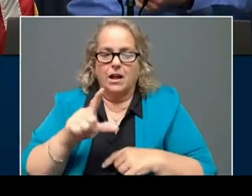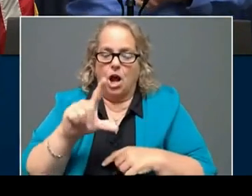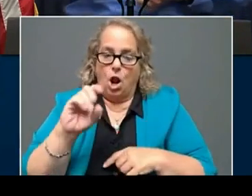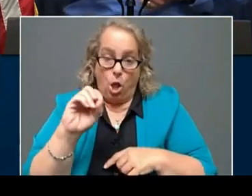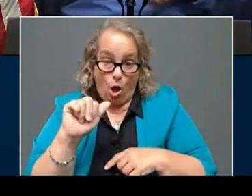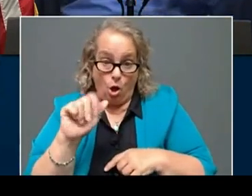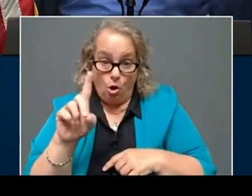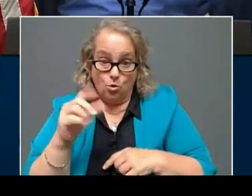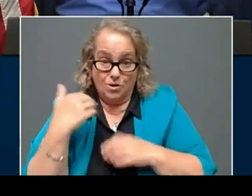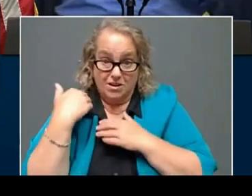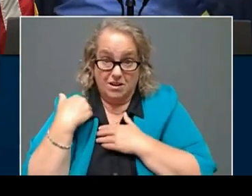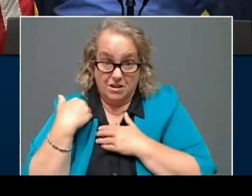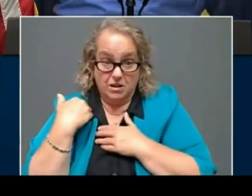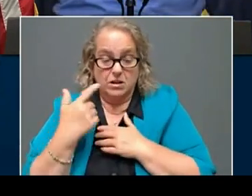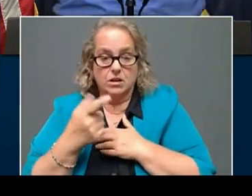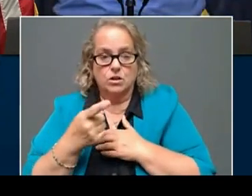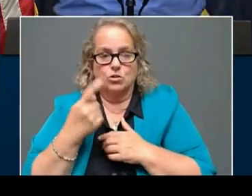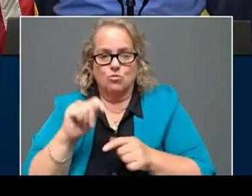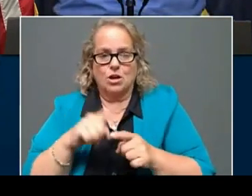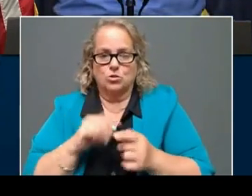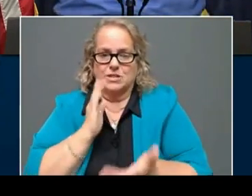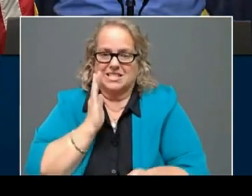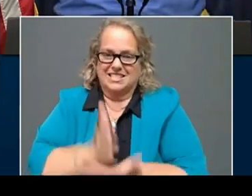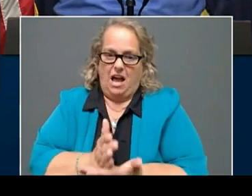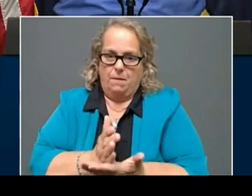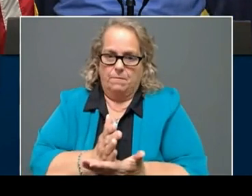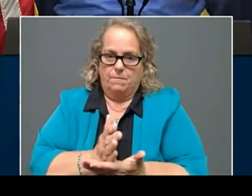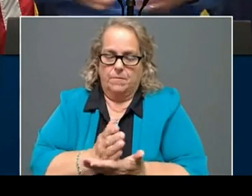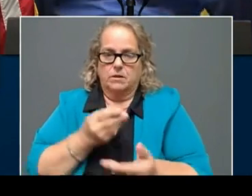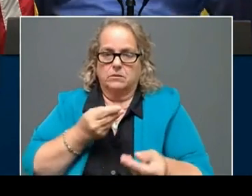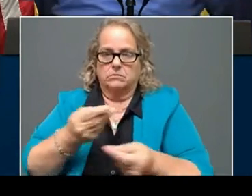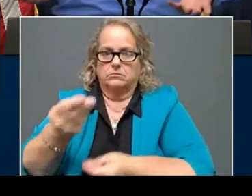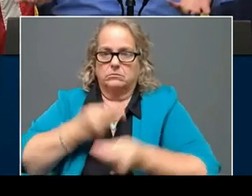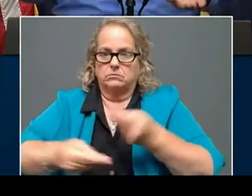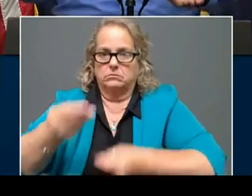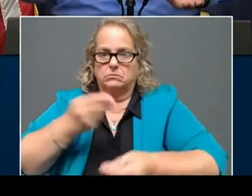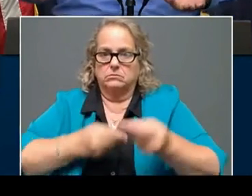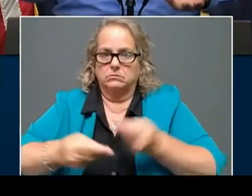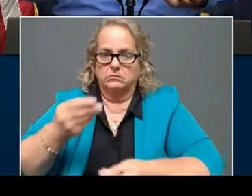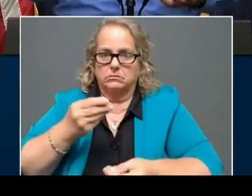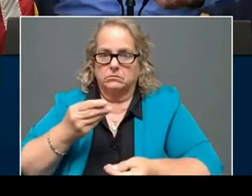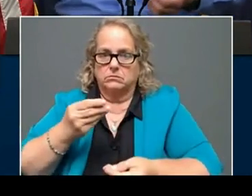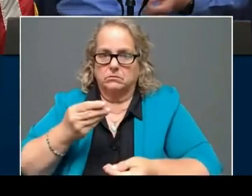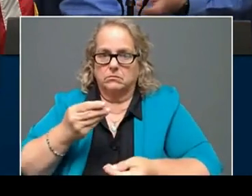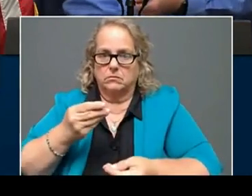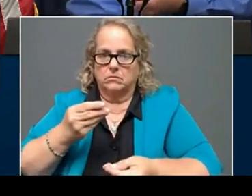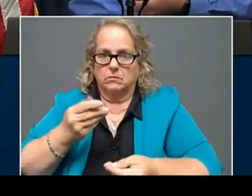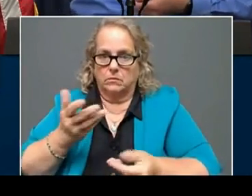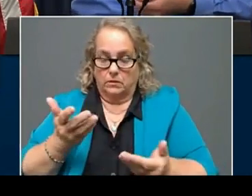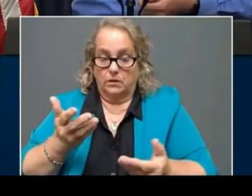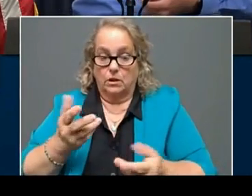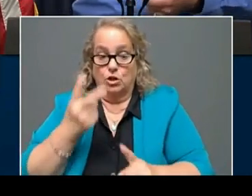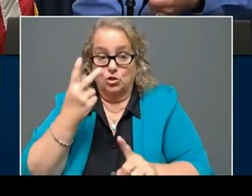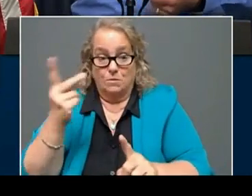the right at the top there who are unvaccinated but never get infected because they never get exposed to the virus. The difference in the bottom is